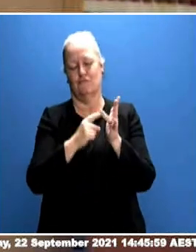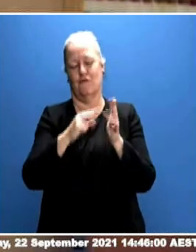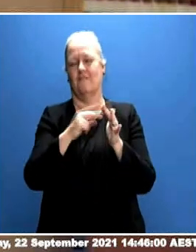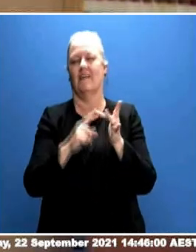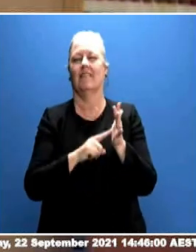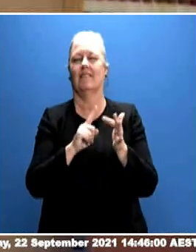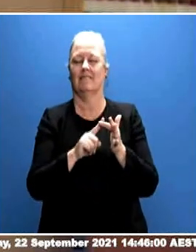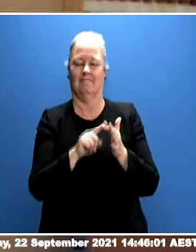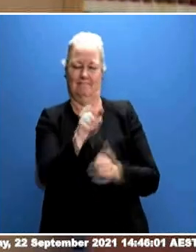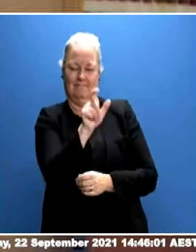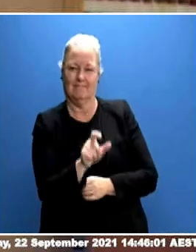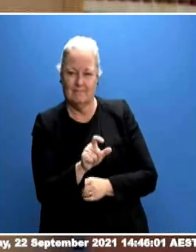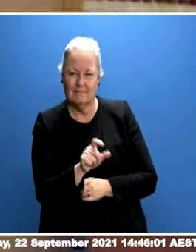number of female children.